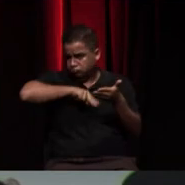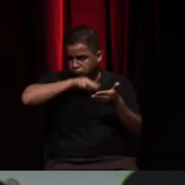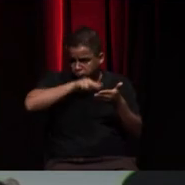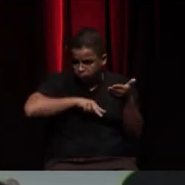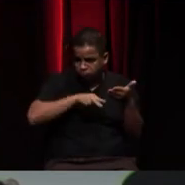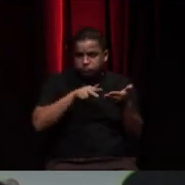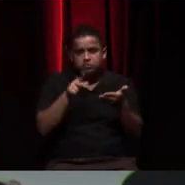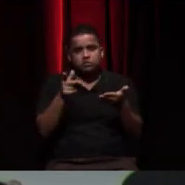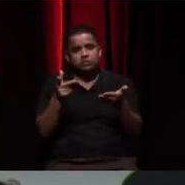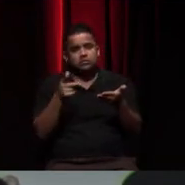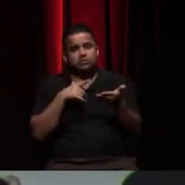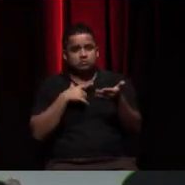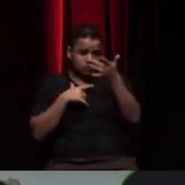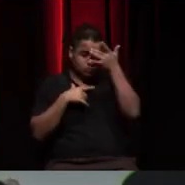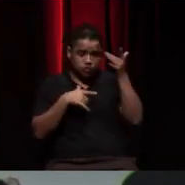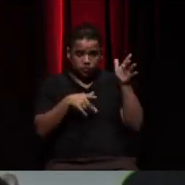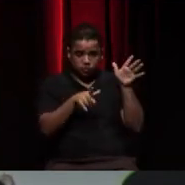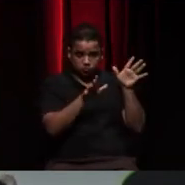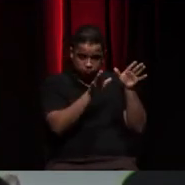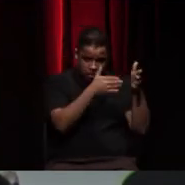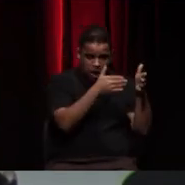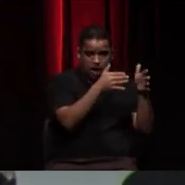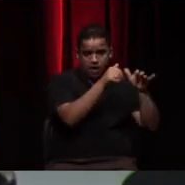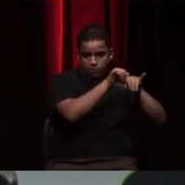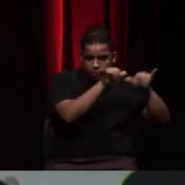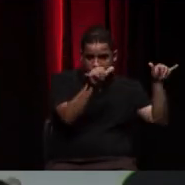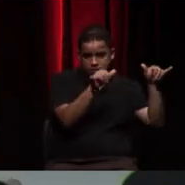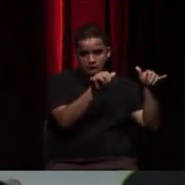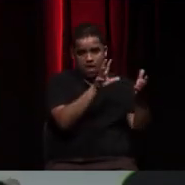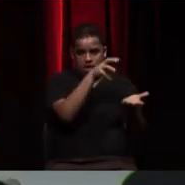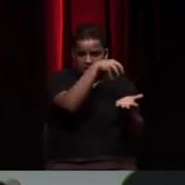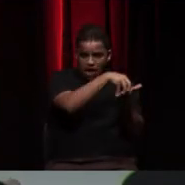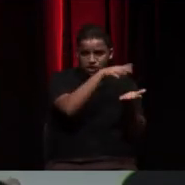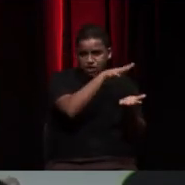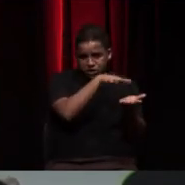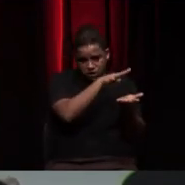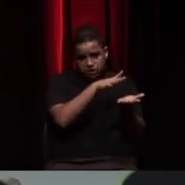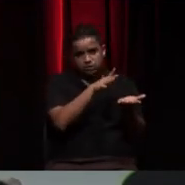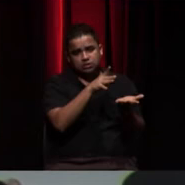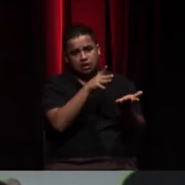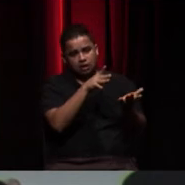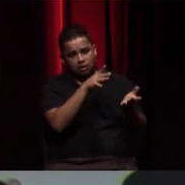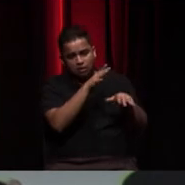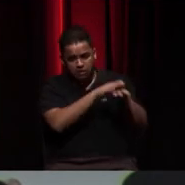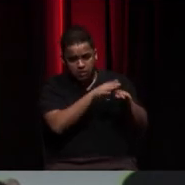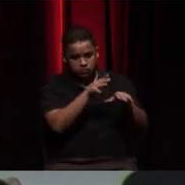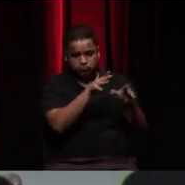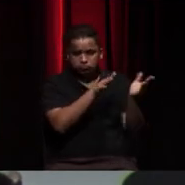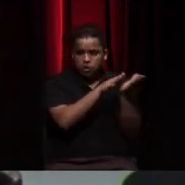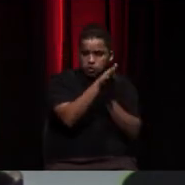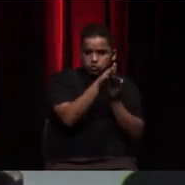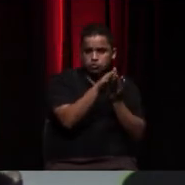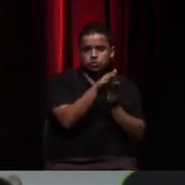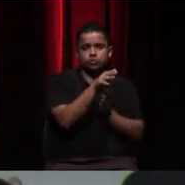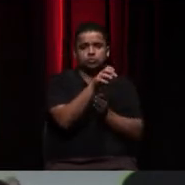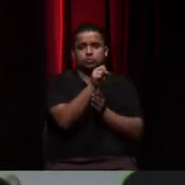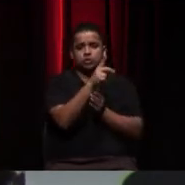it will be someone from advertising, from the agency doing the advert, spot, propaganda